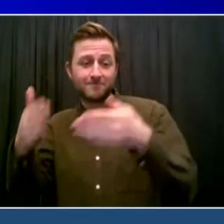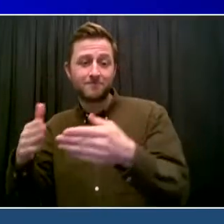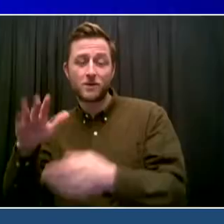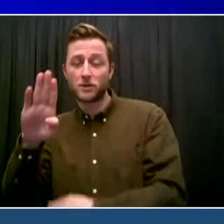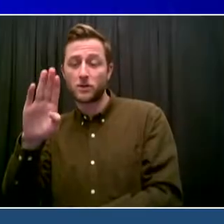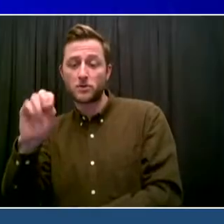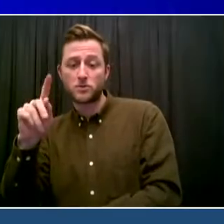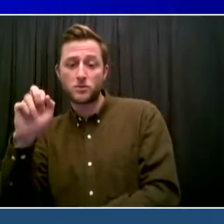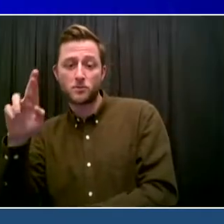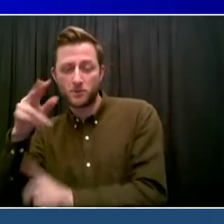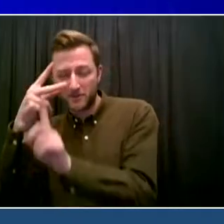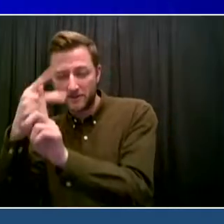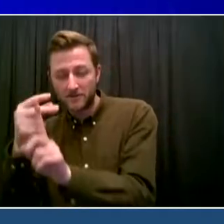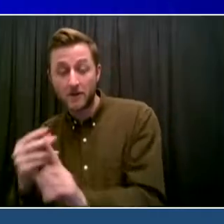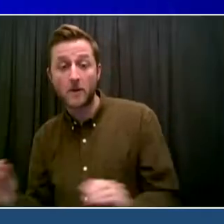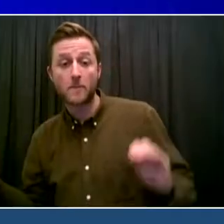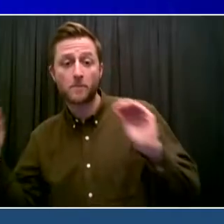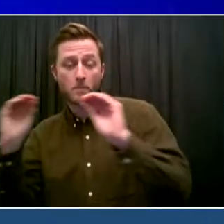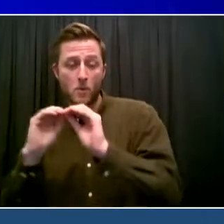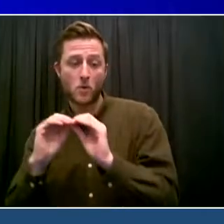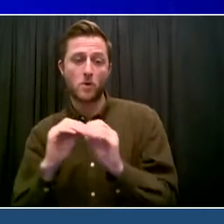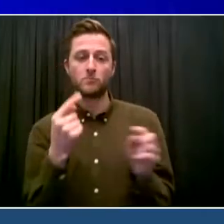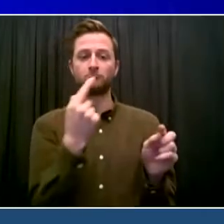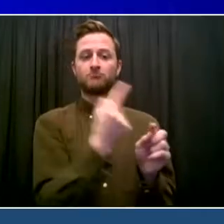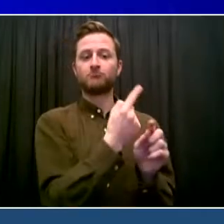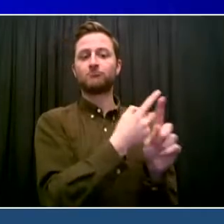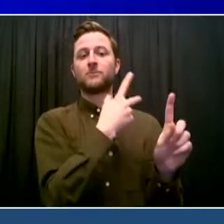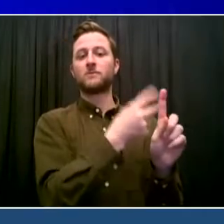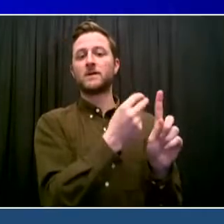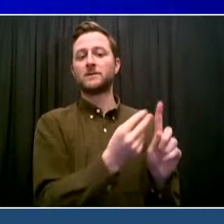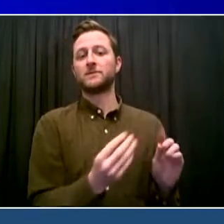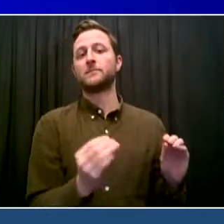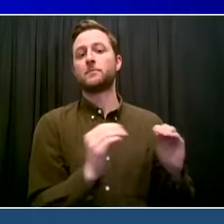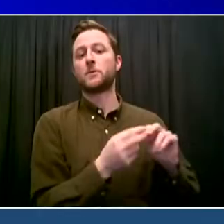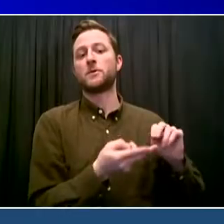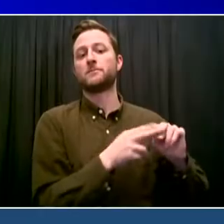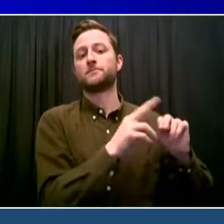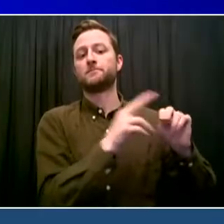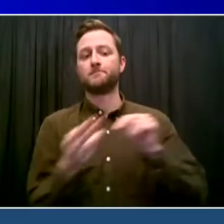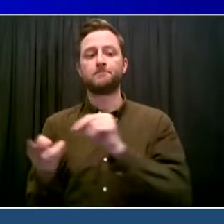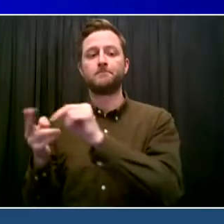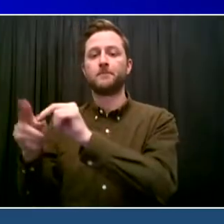NOWHERE NEAR WHERE WE OUGHT TO BE AND WE WANT TO MOVE FURTHER TO MAKE SURE WE GET EVERYONE